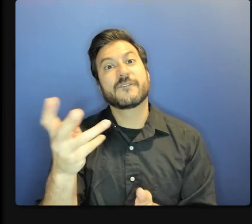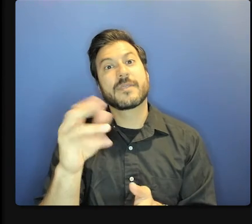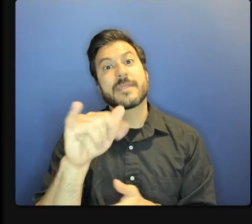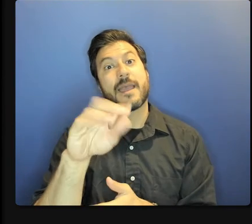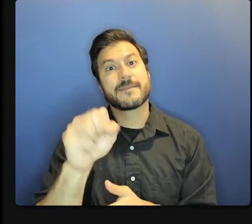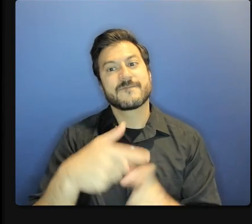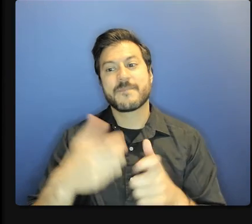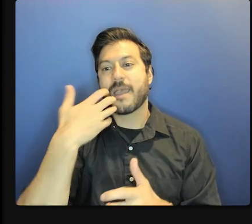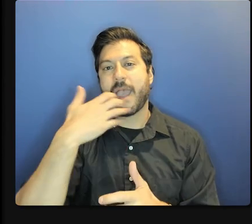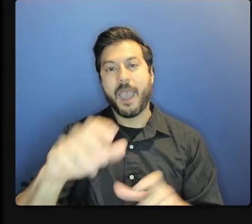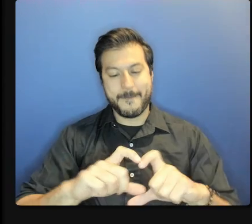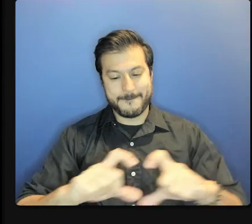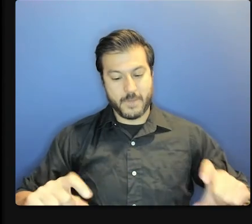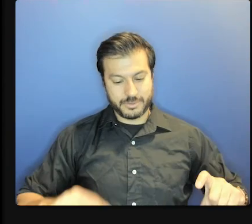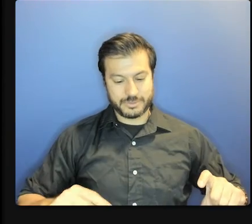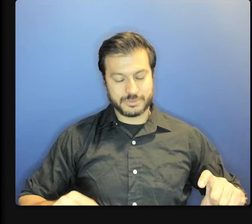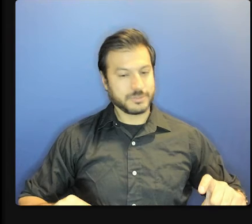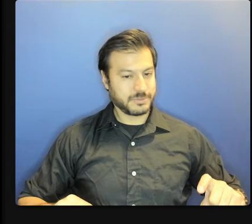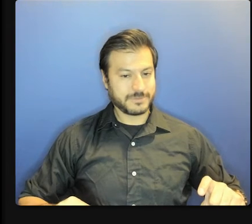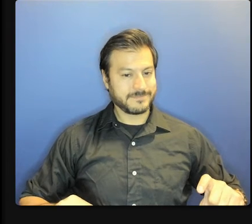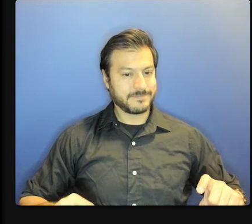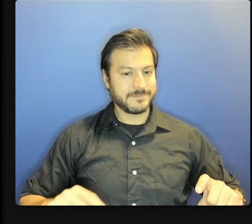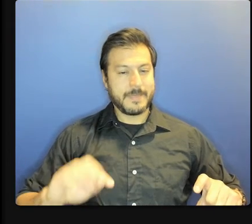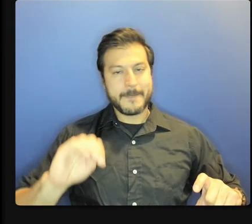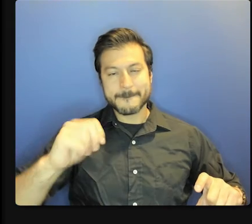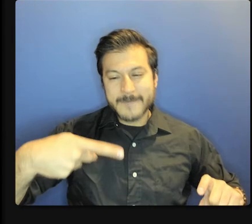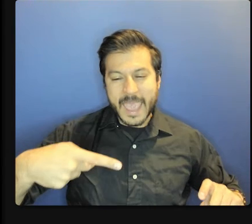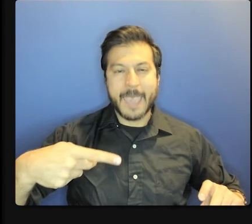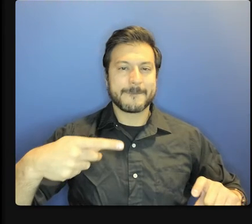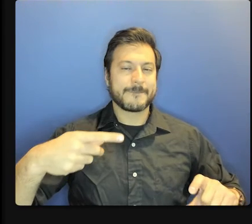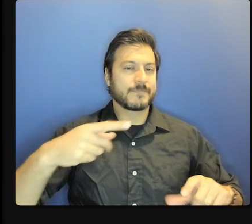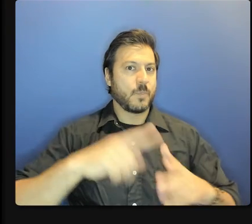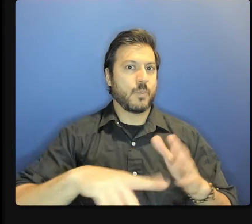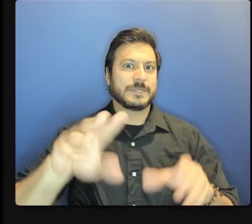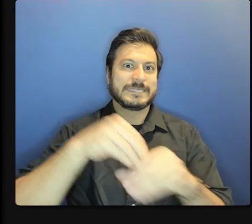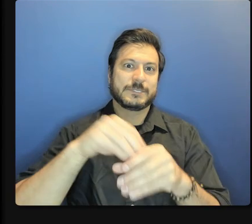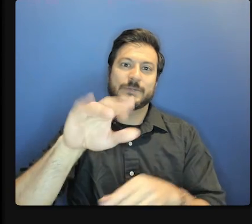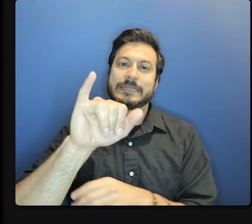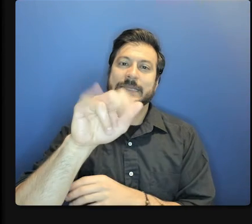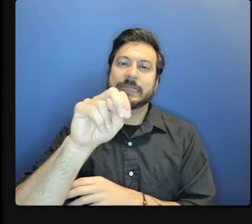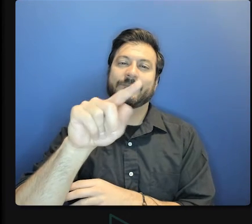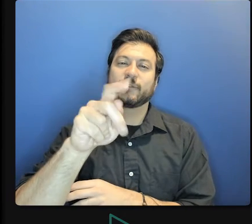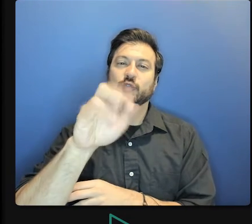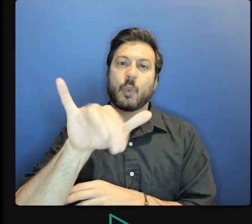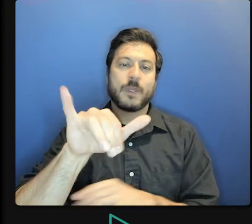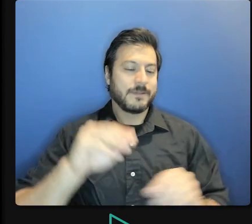several of the items from the hotbar at the bottom of the screen, the map and the inventory prompts, for instance,